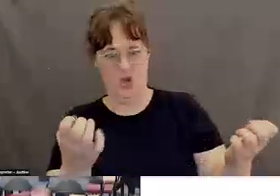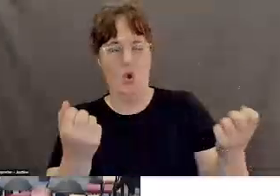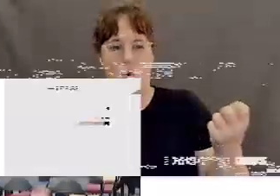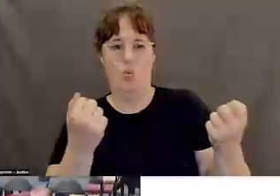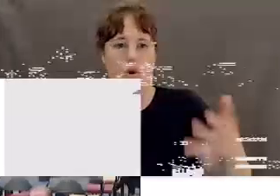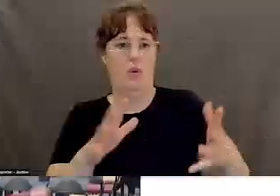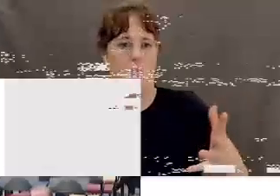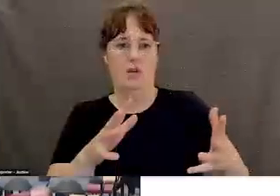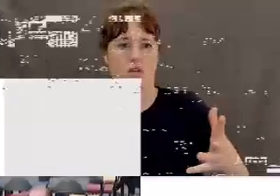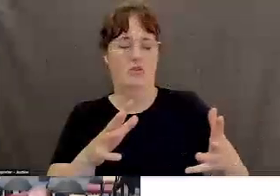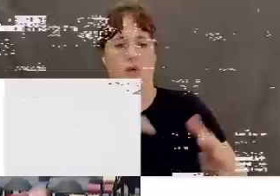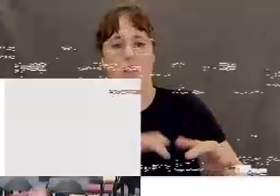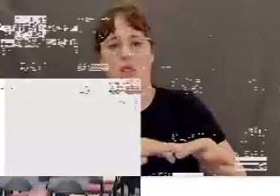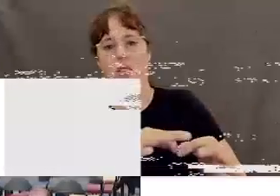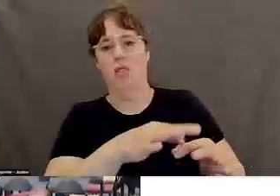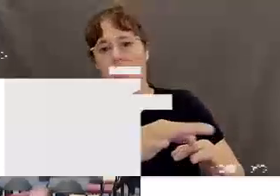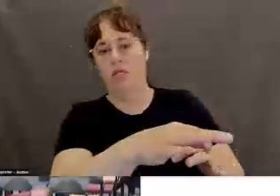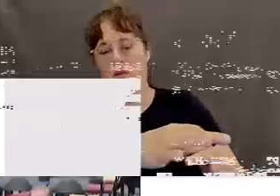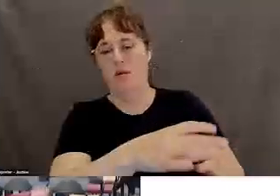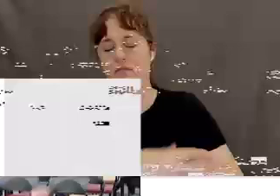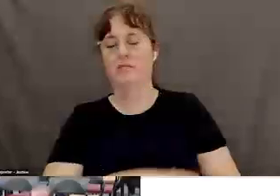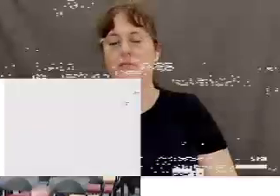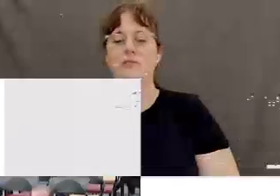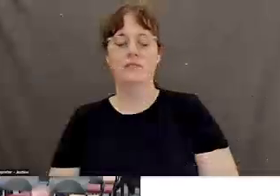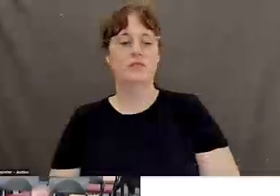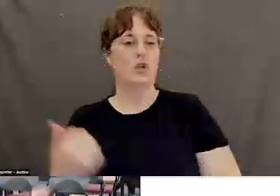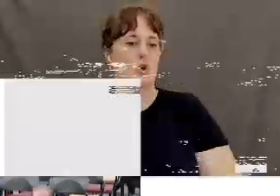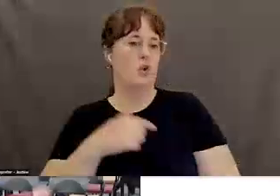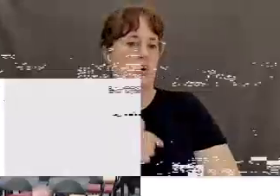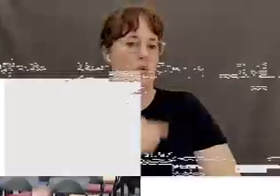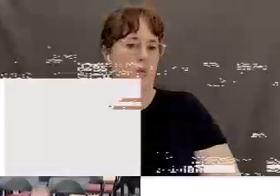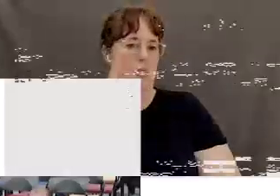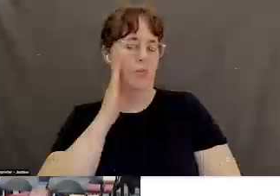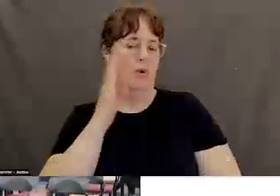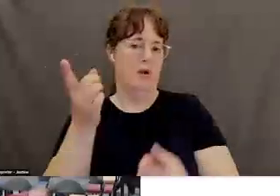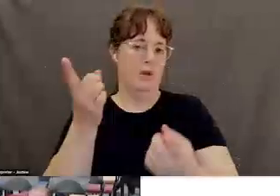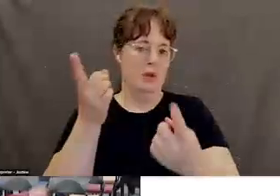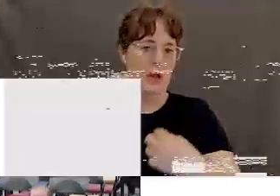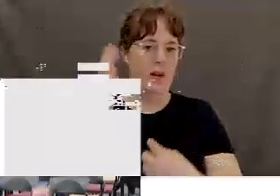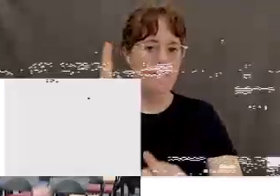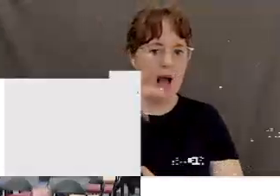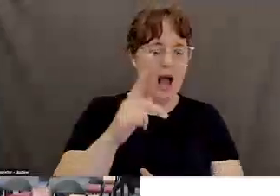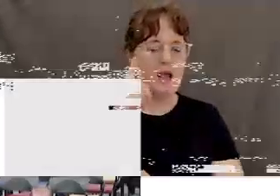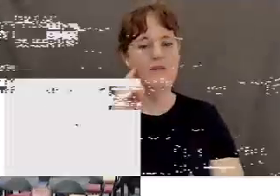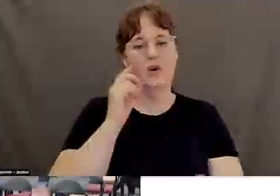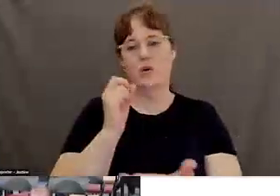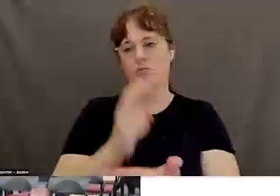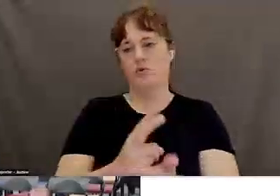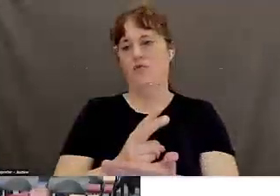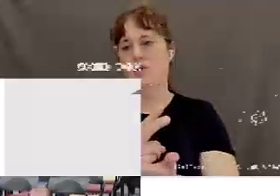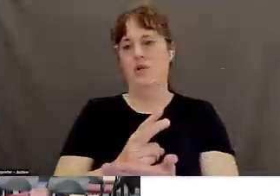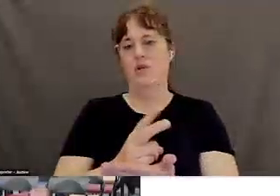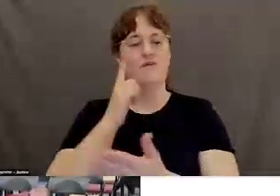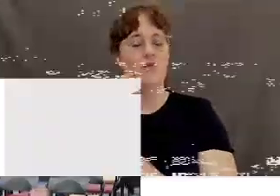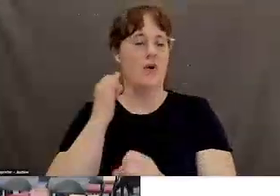Boardroom: So that's today, and we will come back later in the process to seek your approval for the final cost for the overall construction project.